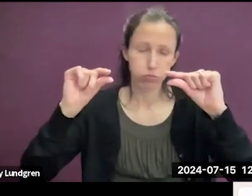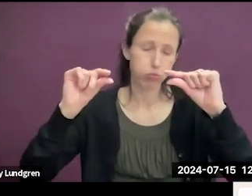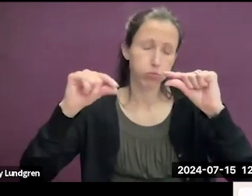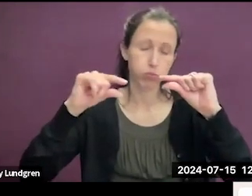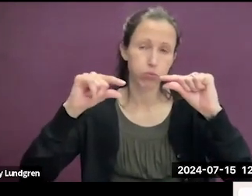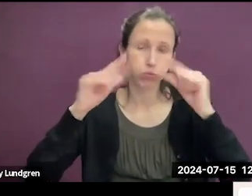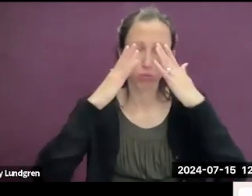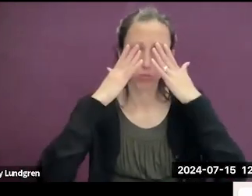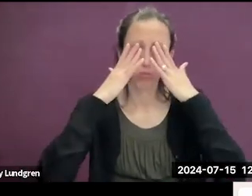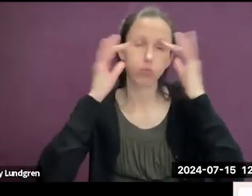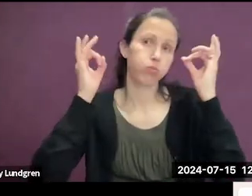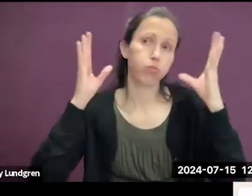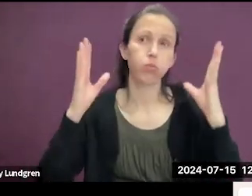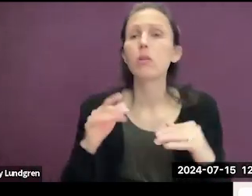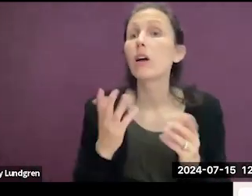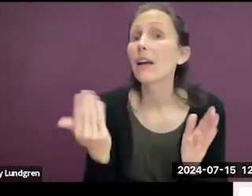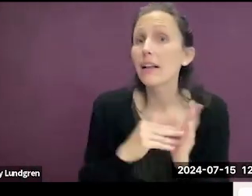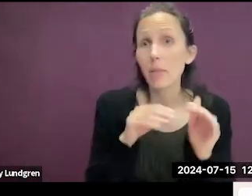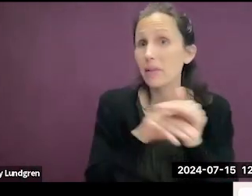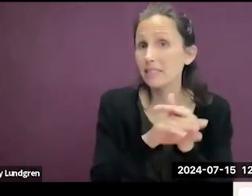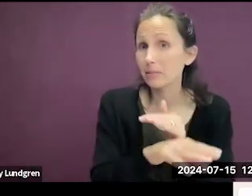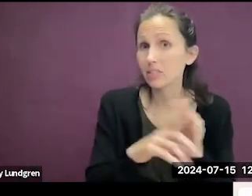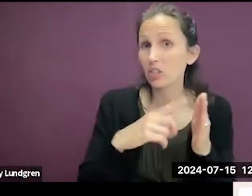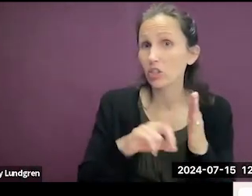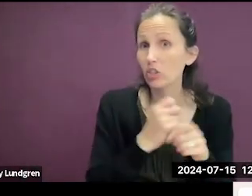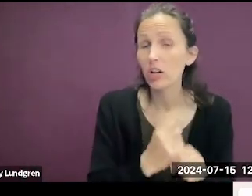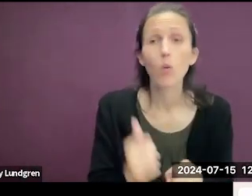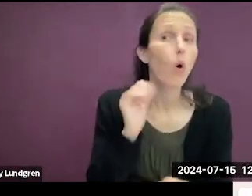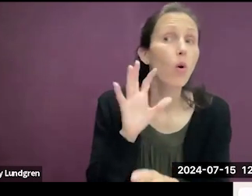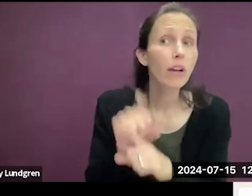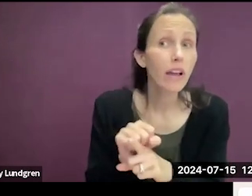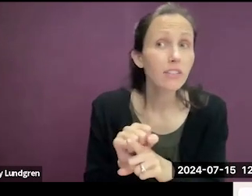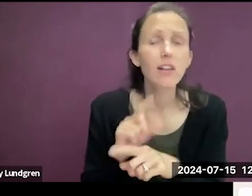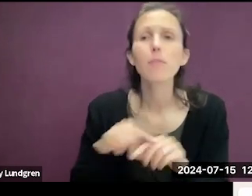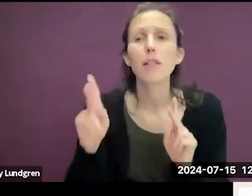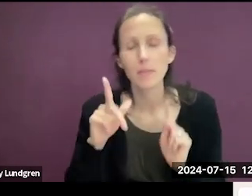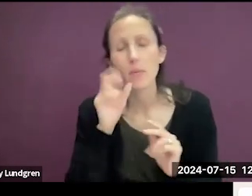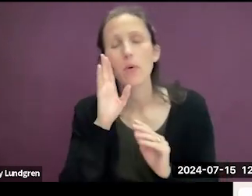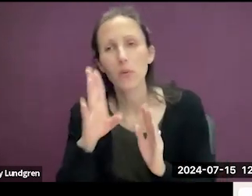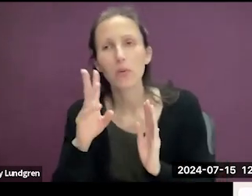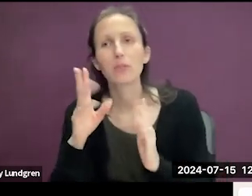The accessibility checker's not going to pick up on this, but the people who are trying to read it probably will.